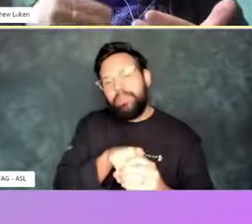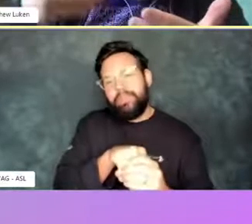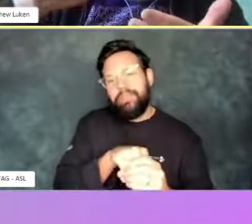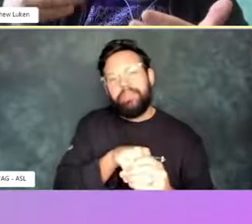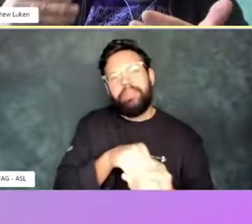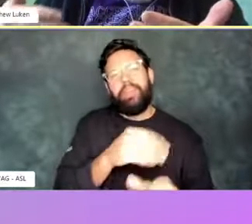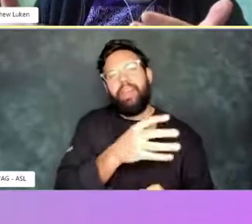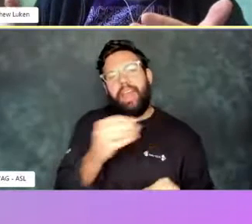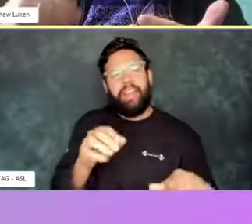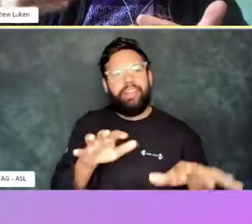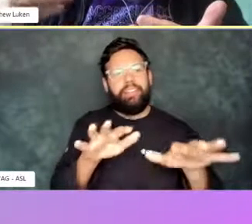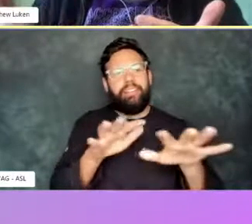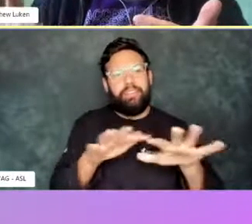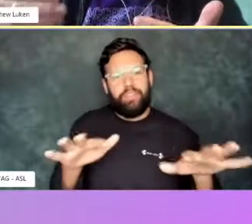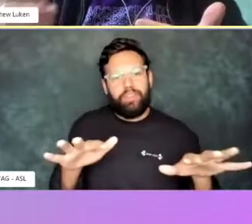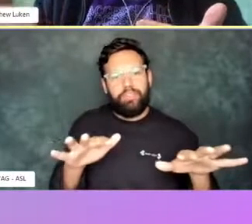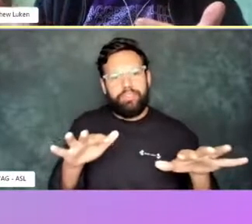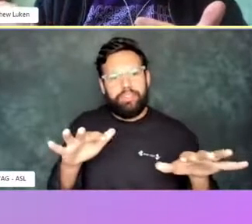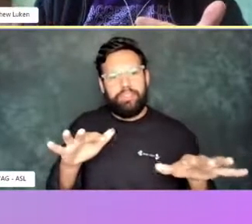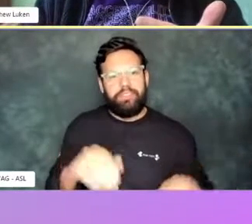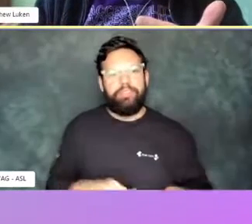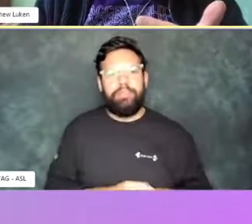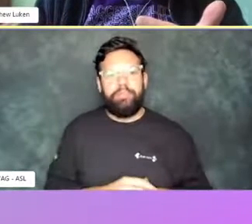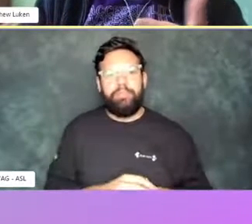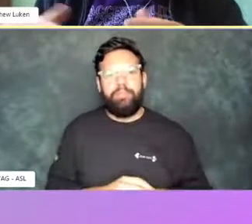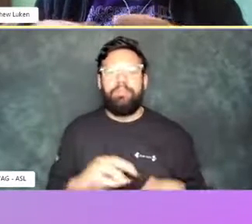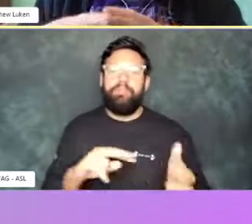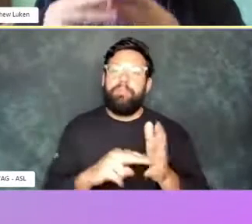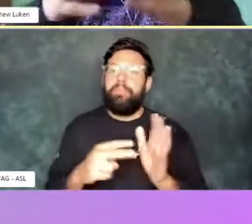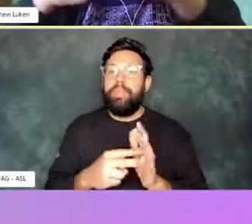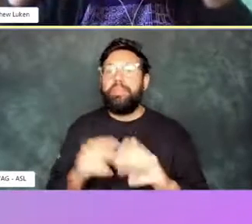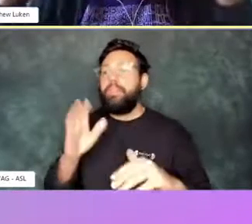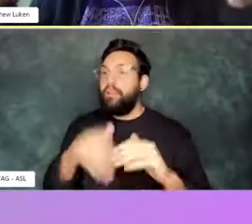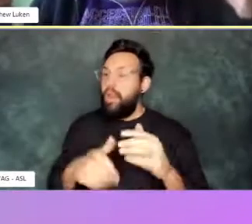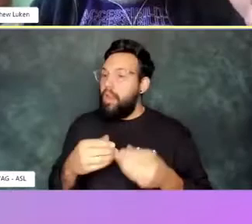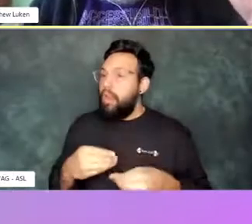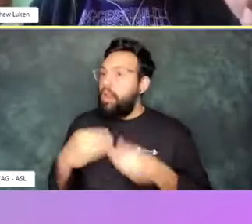three we see no work on inclusive and diverse.